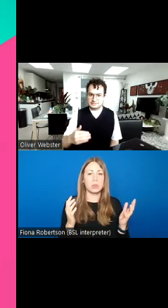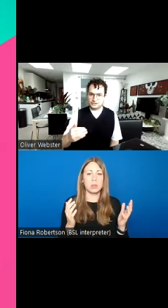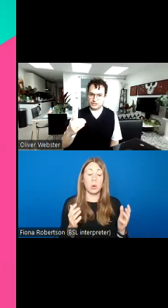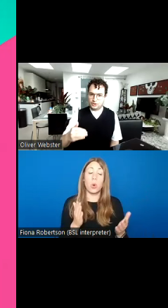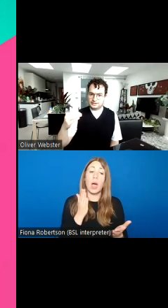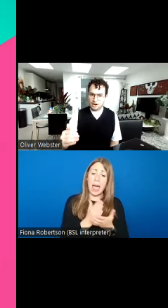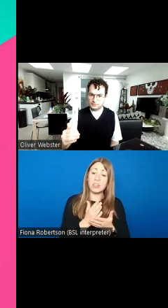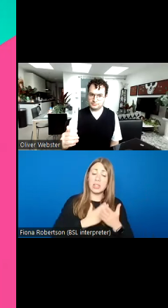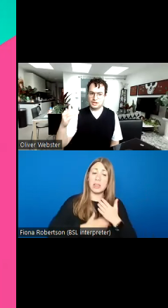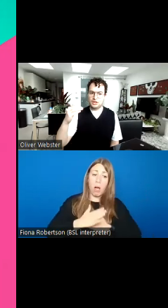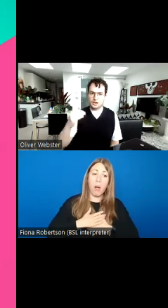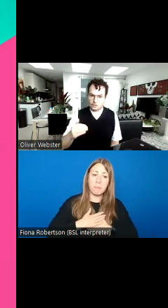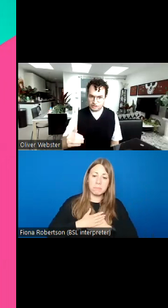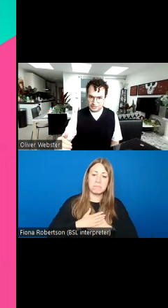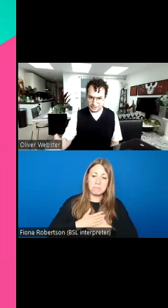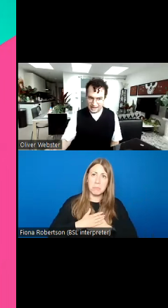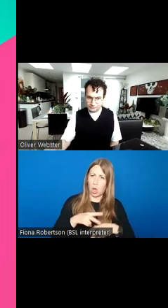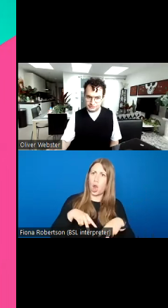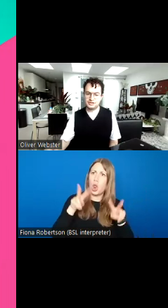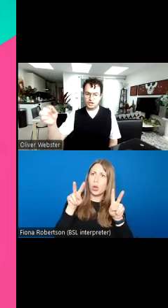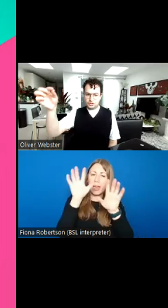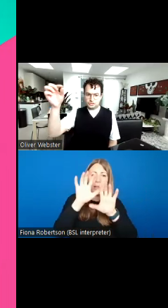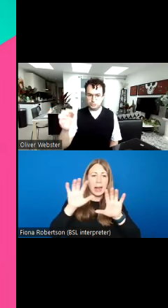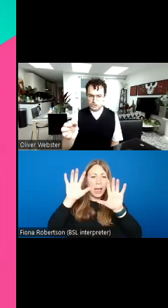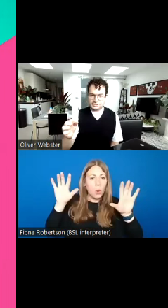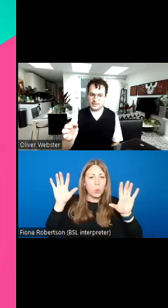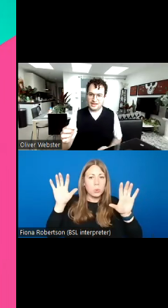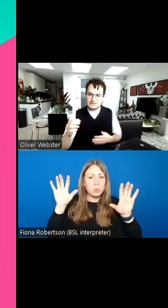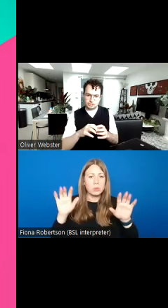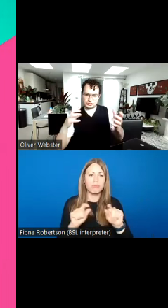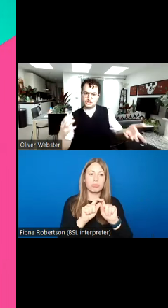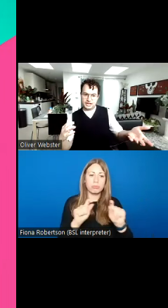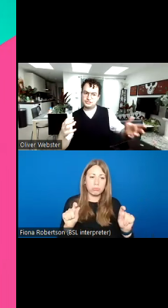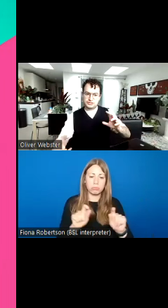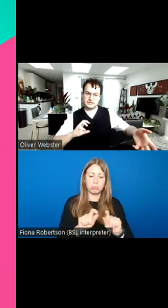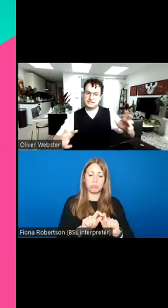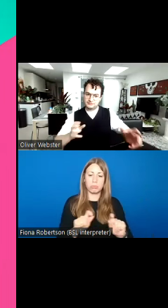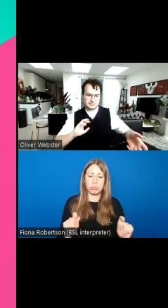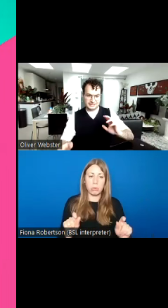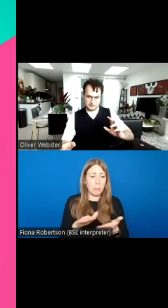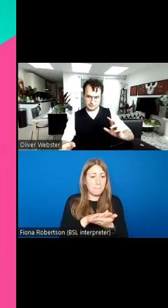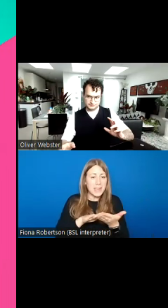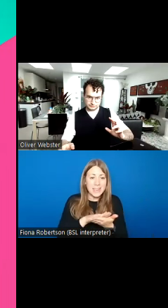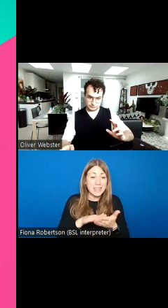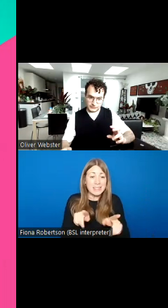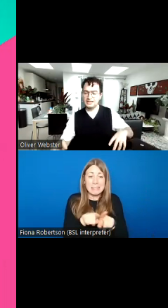it's actually quite calm. Look at the clouds. The break there doesn't change the meaning of the sentence.